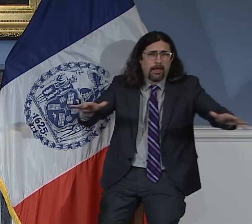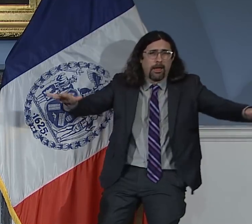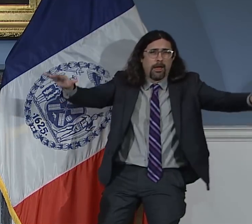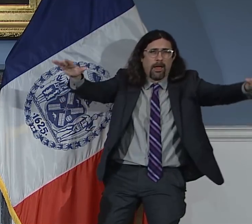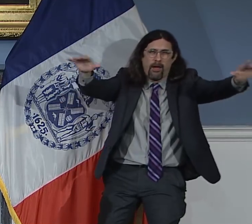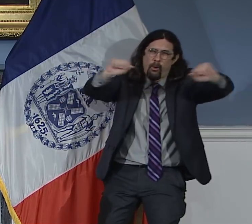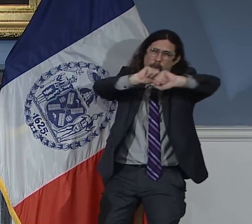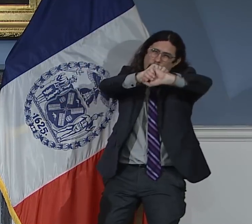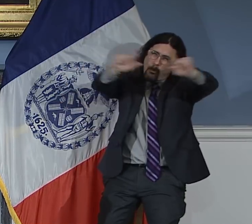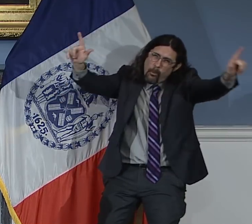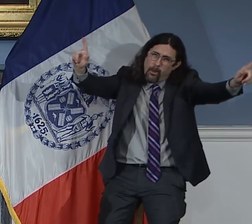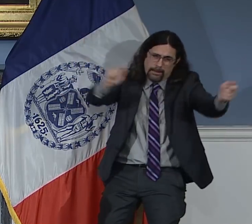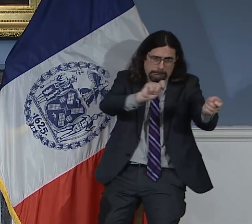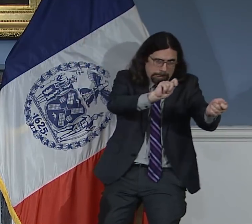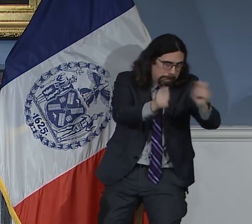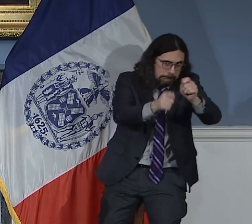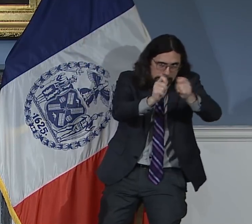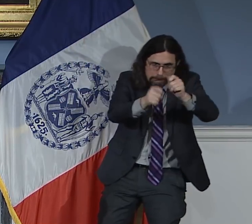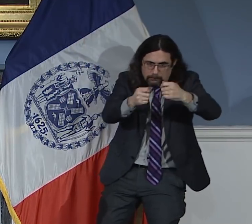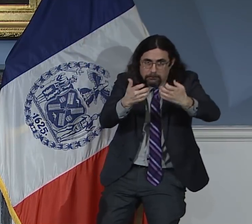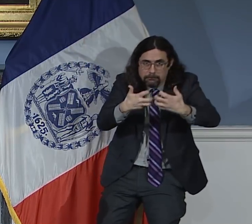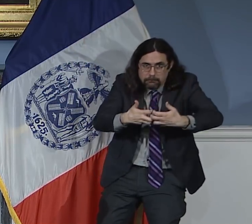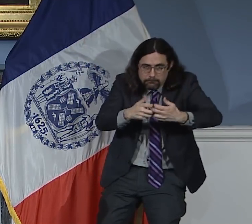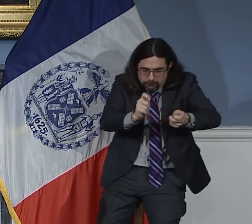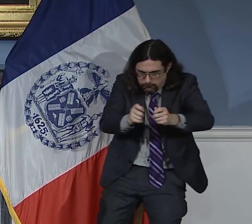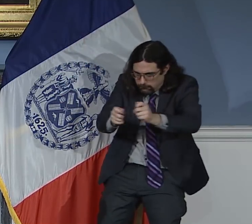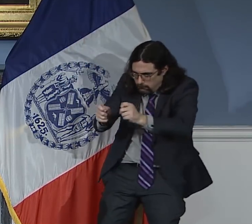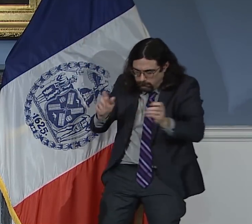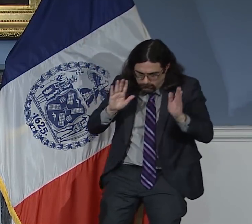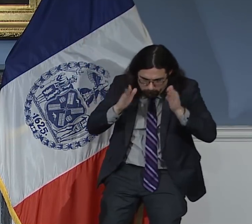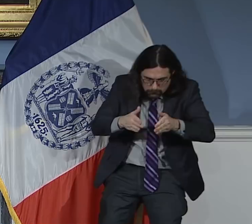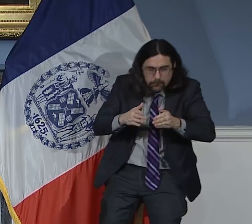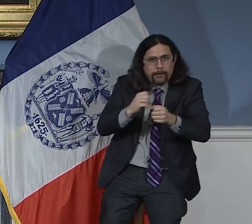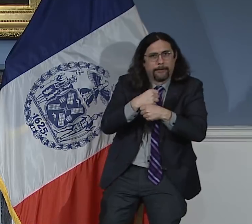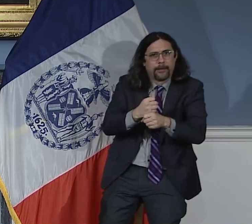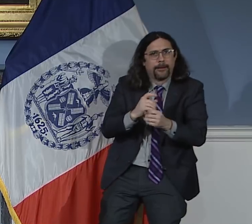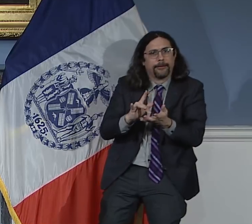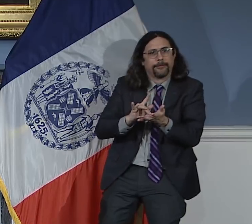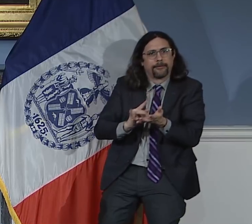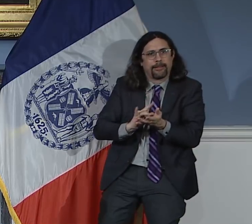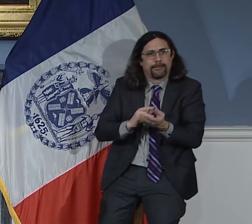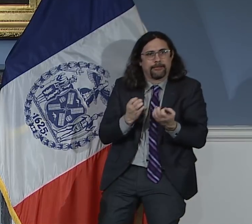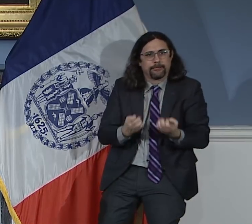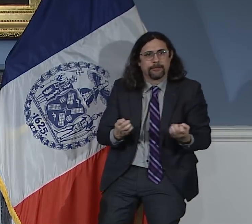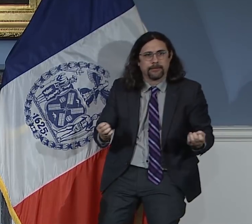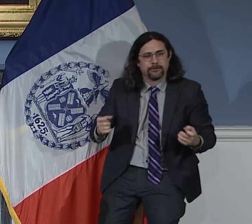CARE PROFESSIONALS NEED, AND THEY WILL NEED EVEN MORE IN THE COMING MONTHS, ERYVE SCHU